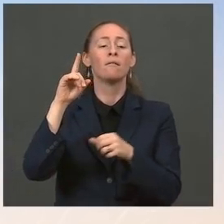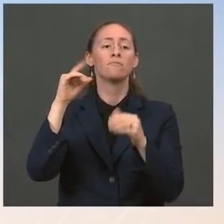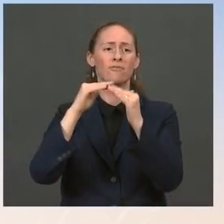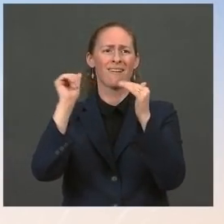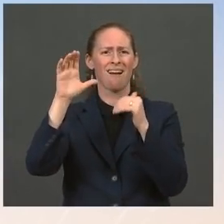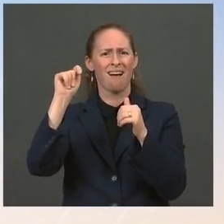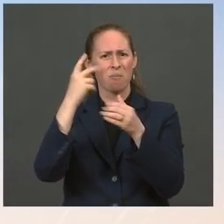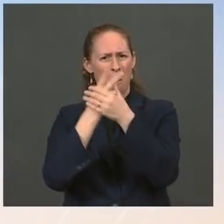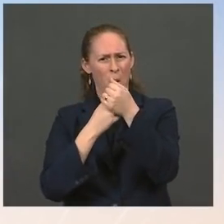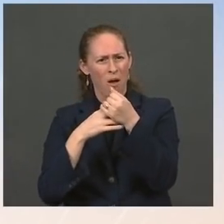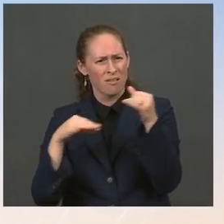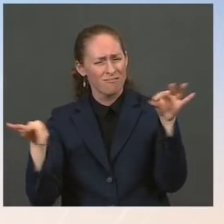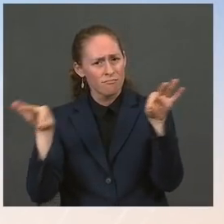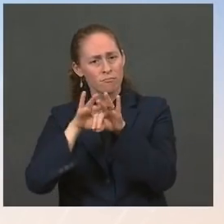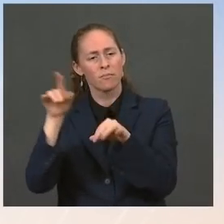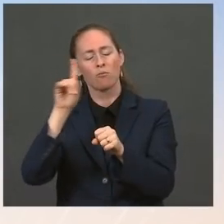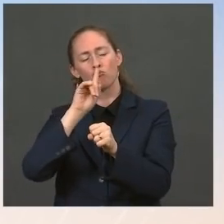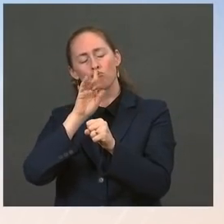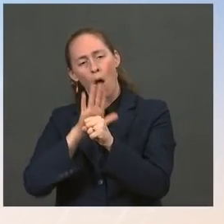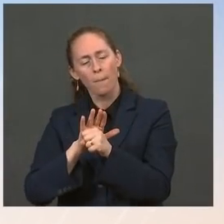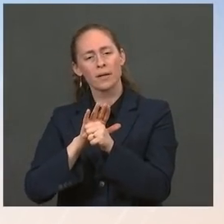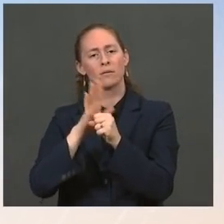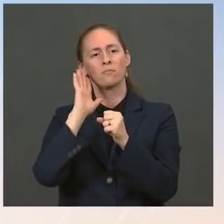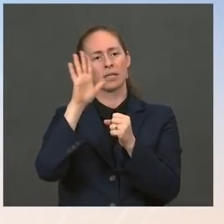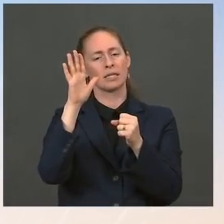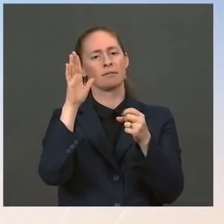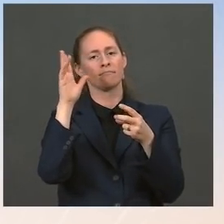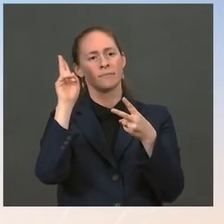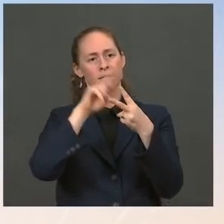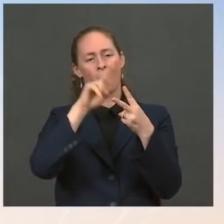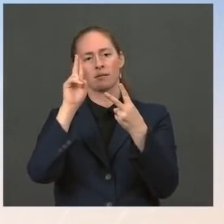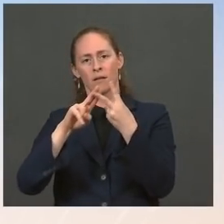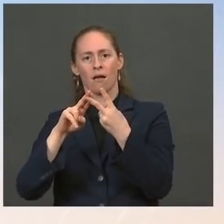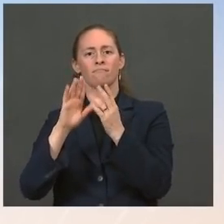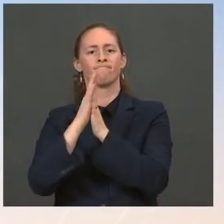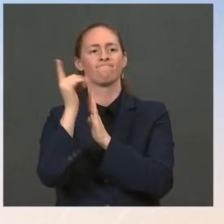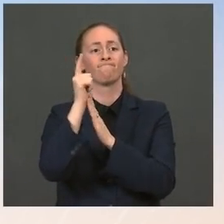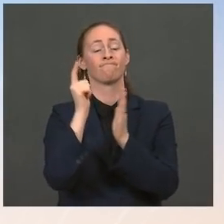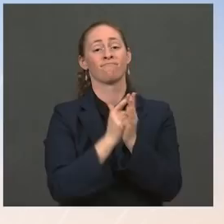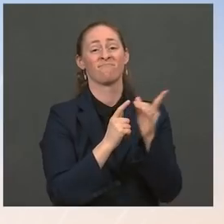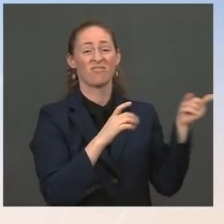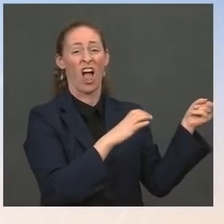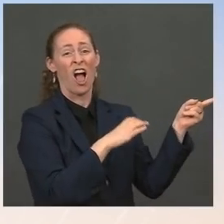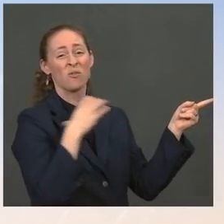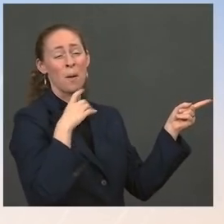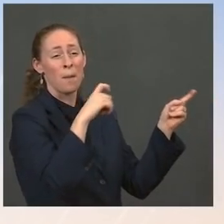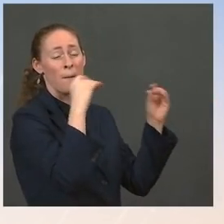He wants to sign them into law. We need Congress to move forward on both to get that done. The Press: They are -- the Black agenda is huge.